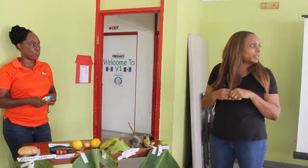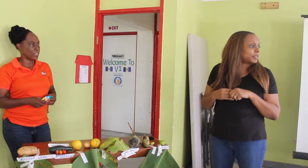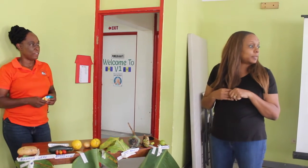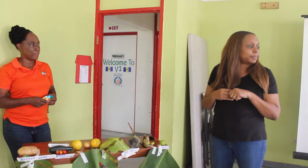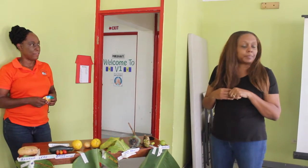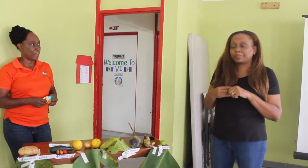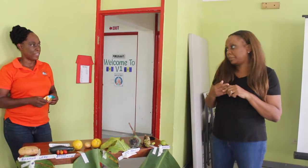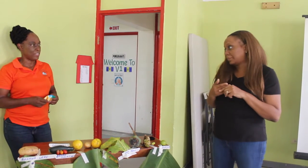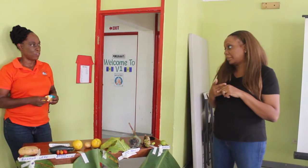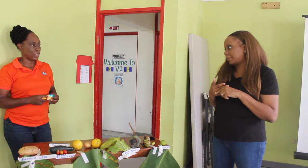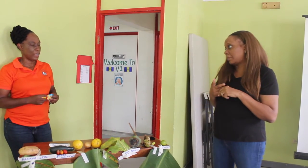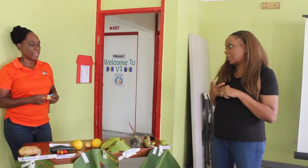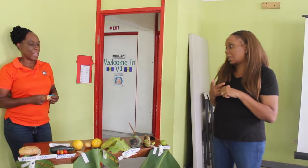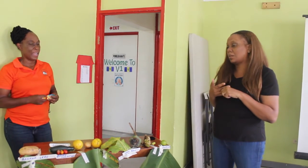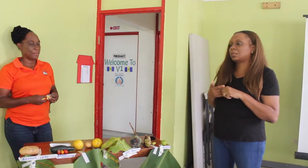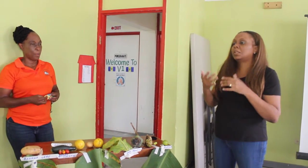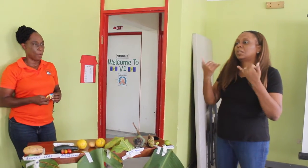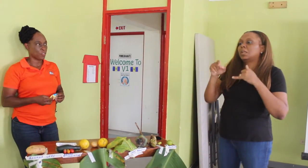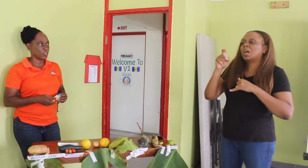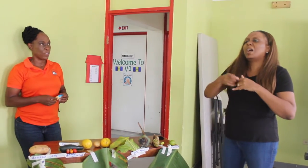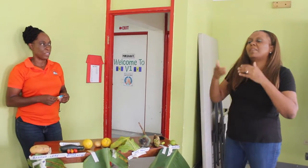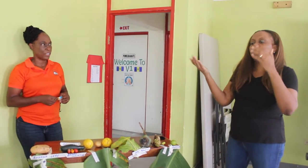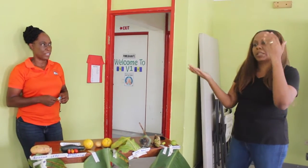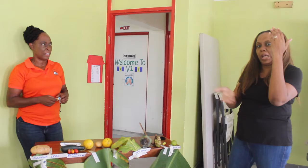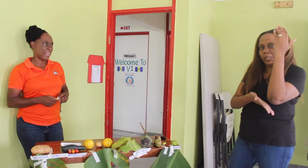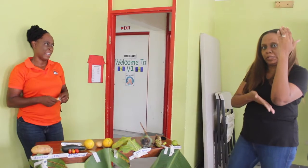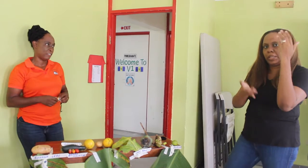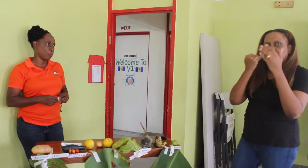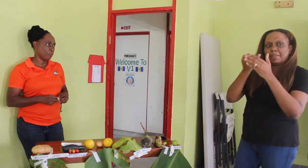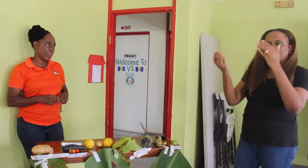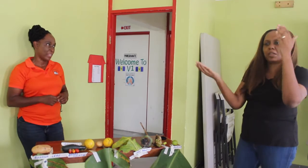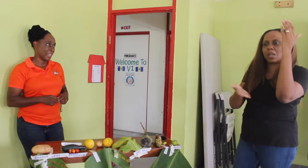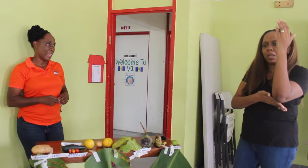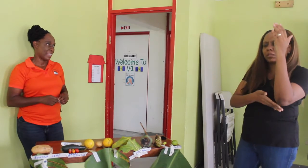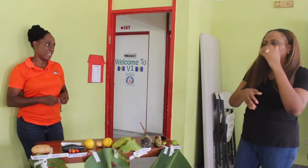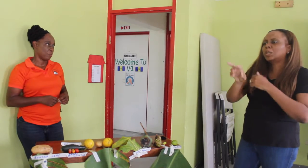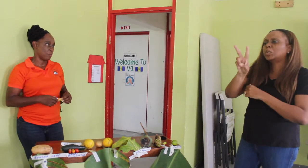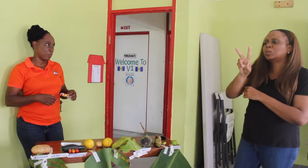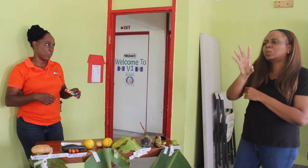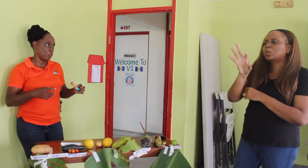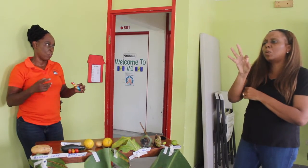treat it to defect the tree and in perpetuity you can cut it at least two feet and let it regrow